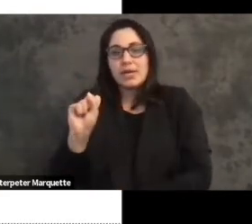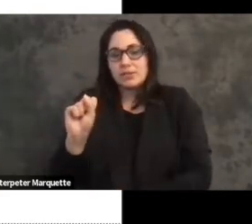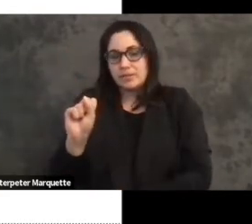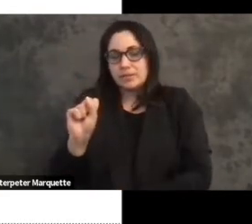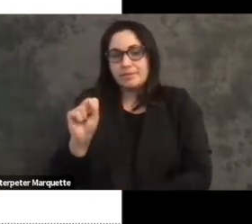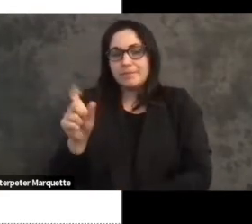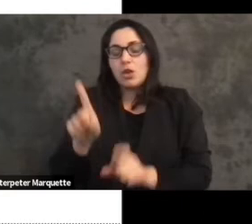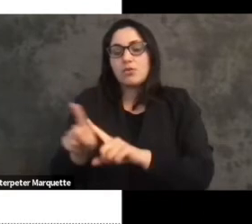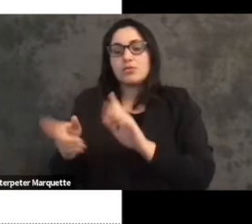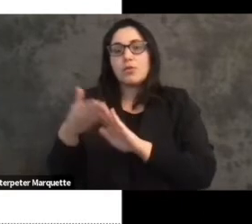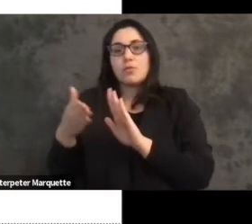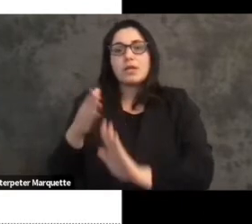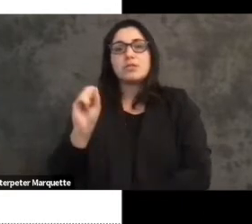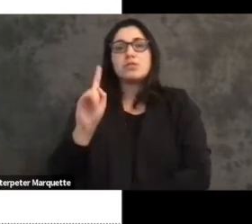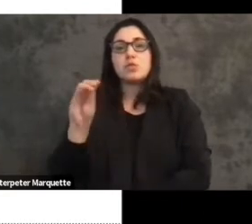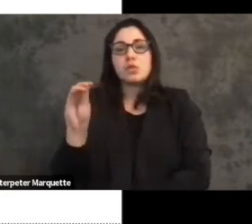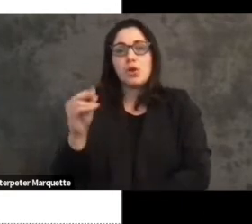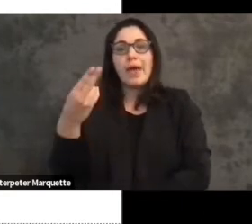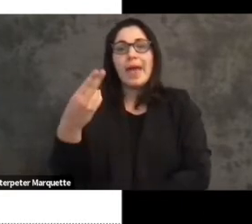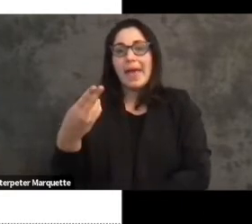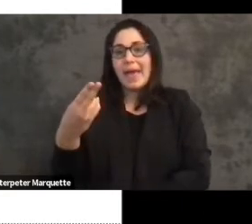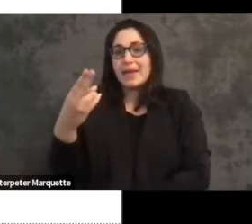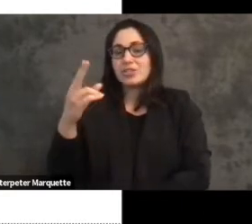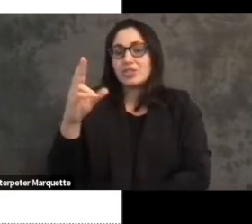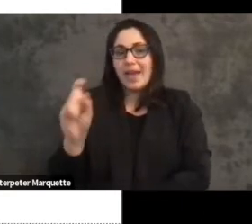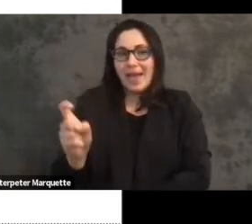around the world. Hannah has a background in cognitive science and computer science